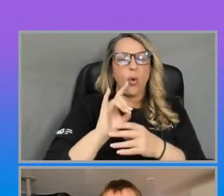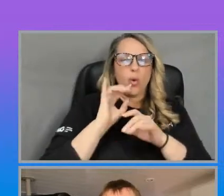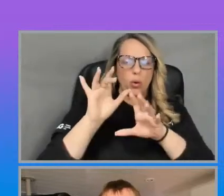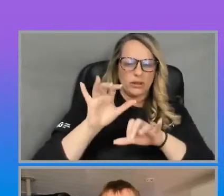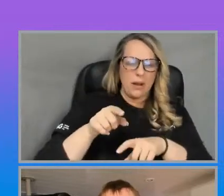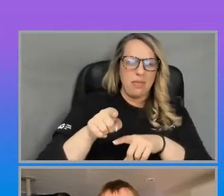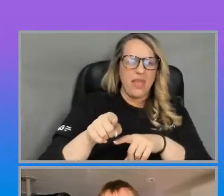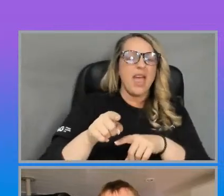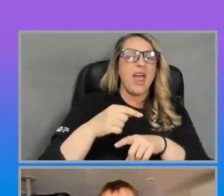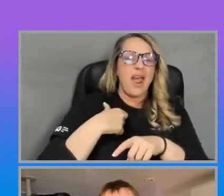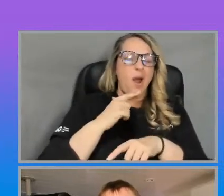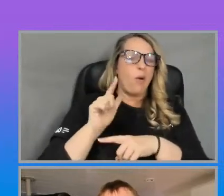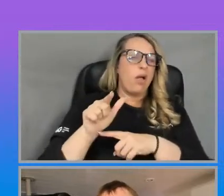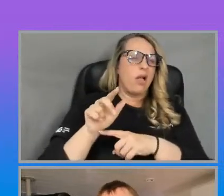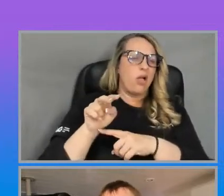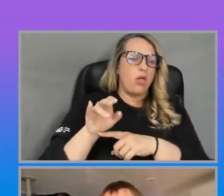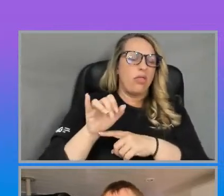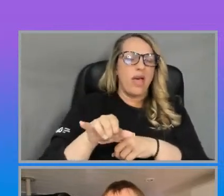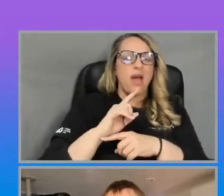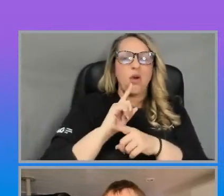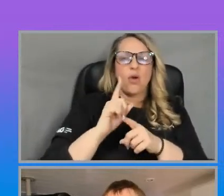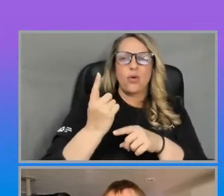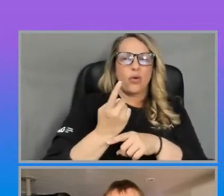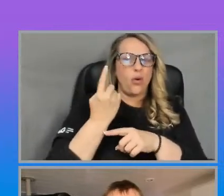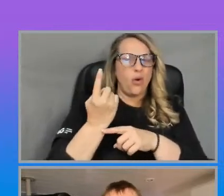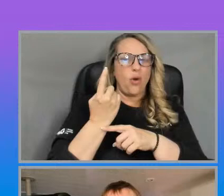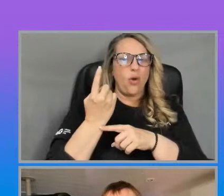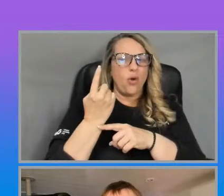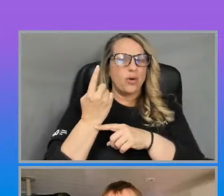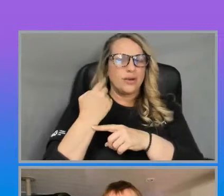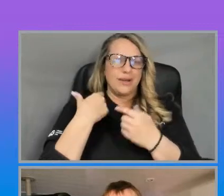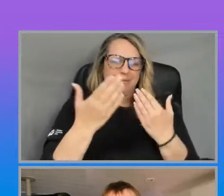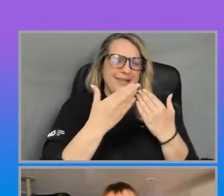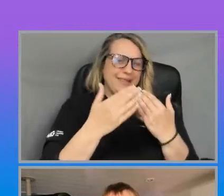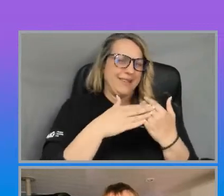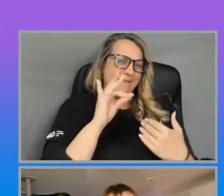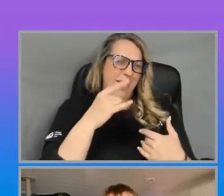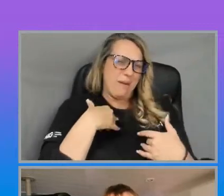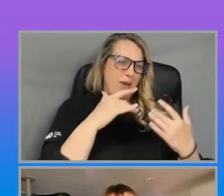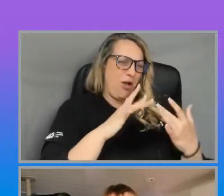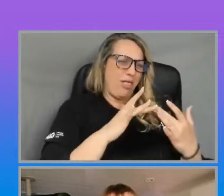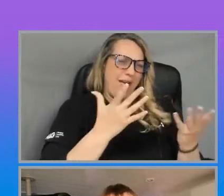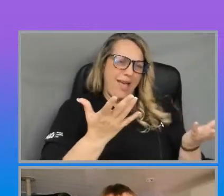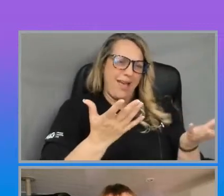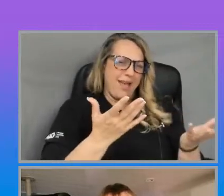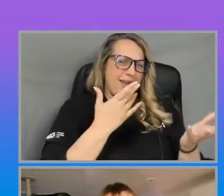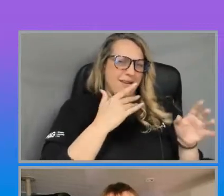there. I'll I'll do that later. Or you can always I'm fairly easy to find online. If you